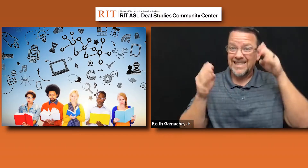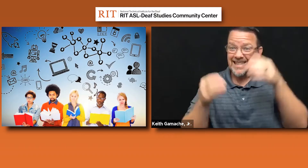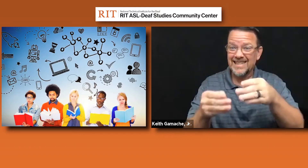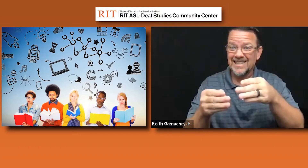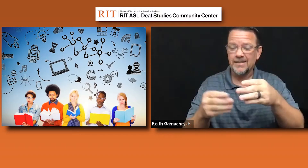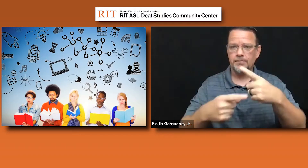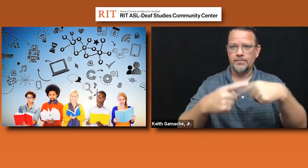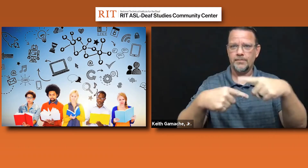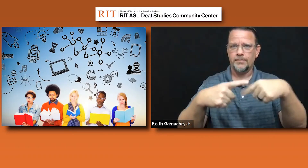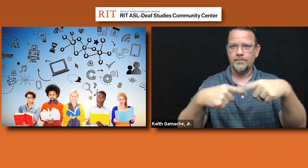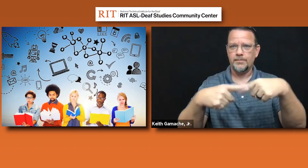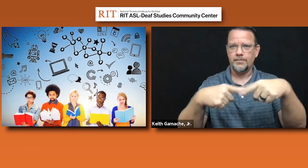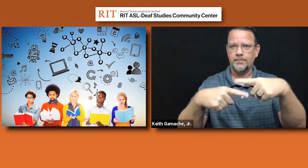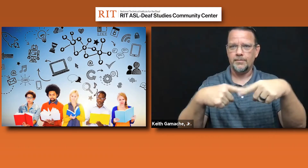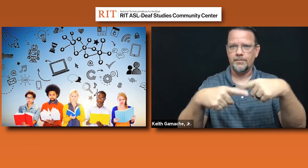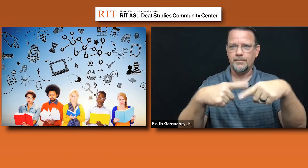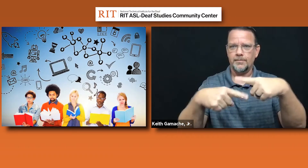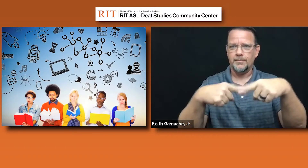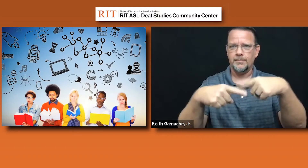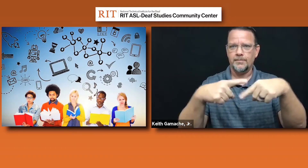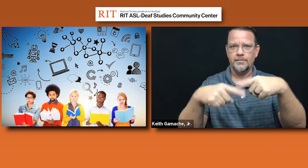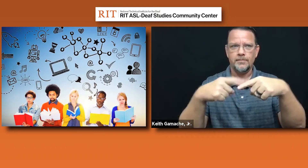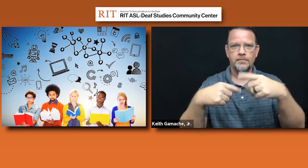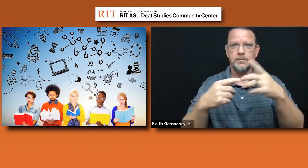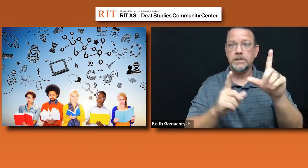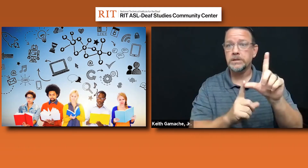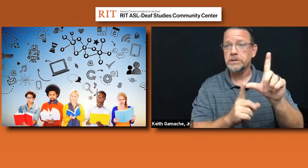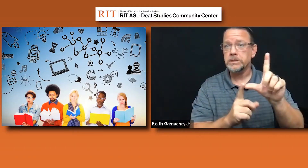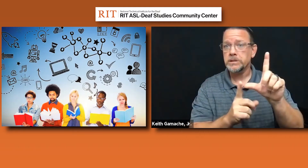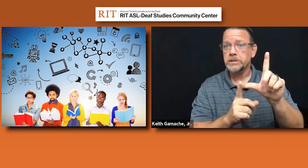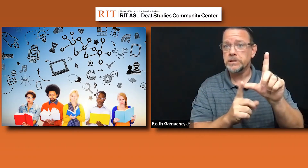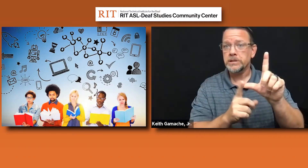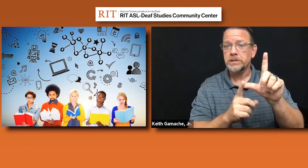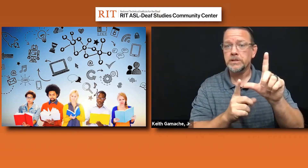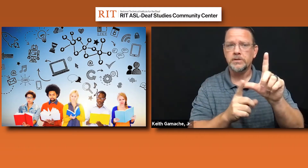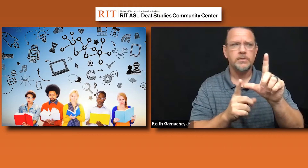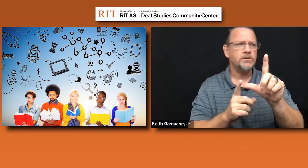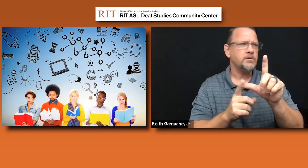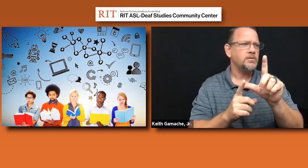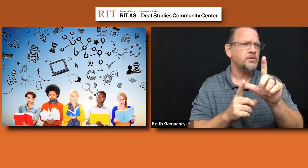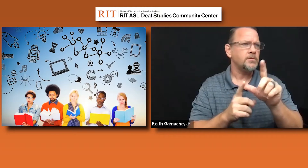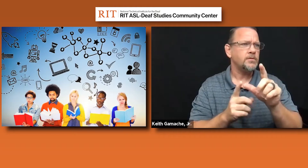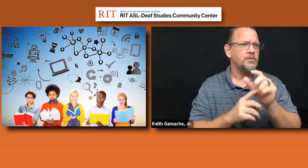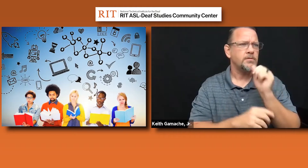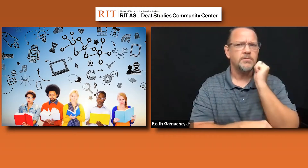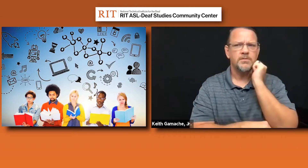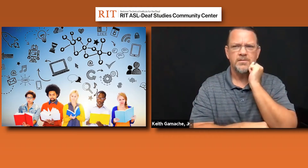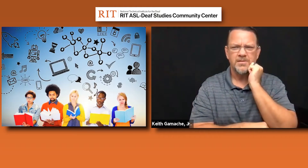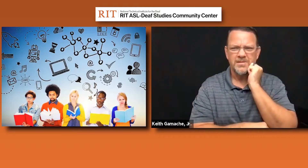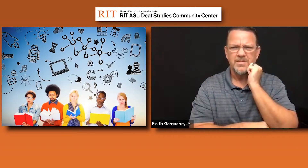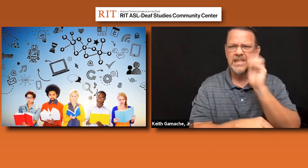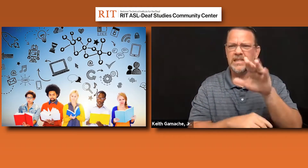and a lot of it comes down to the sign choices, maybe hand shapes or, if you think about